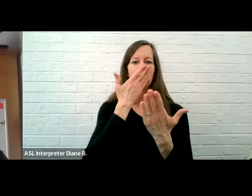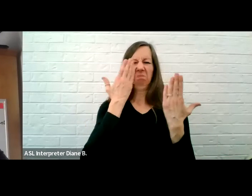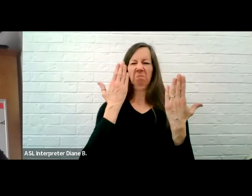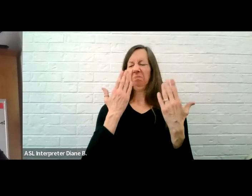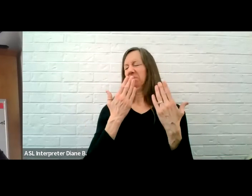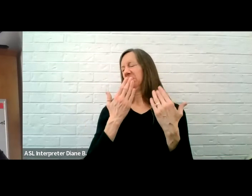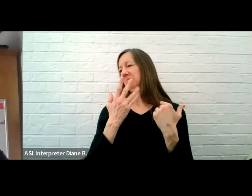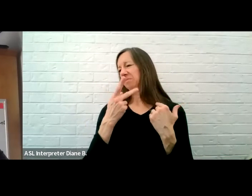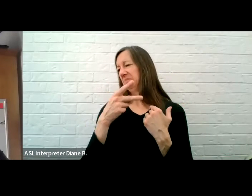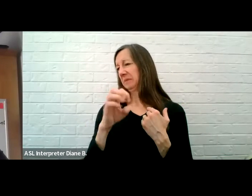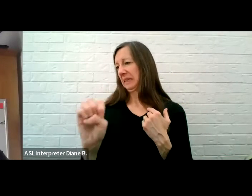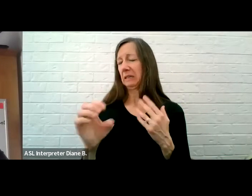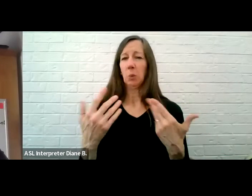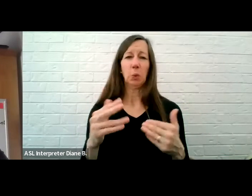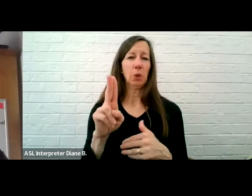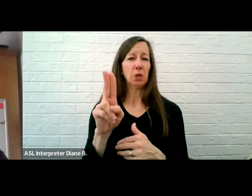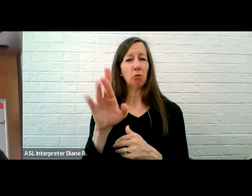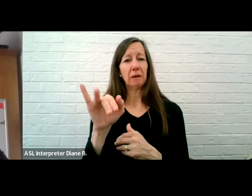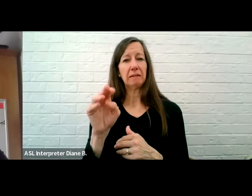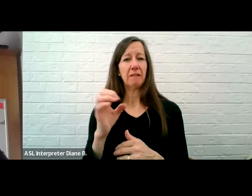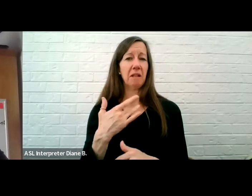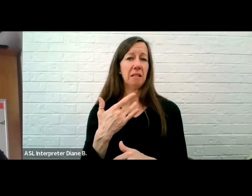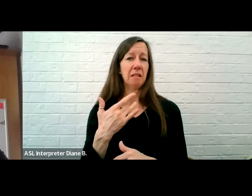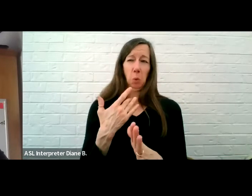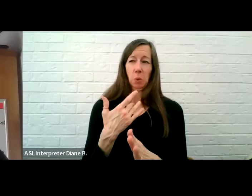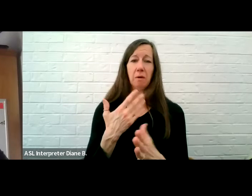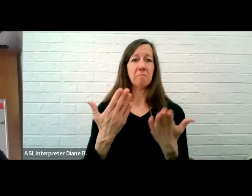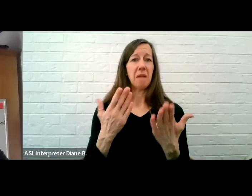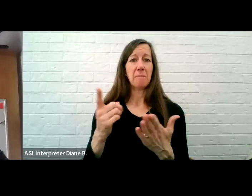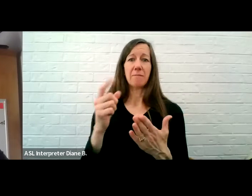Well, maybe they just haven't cleaned in a while, and that'll that'll go away.